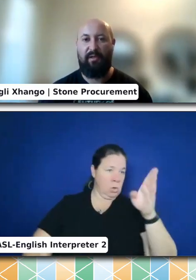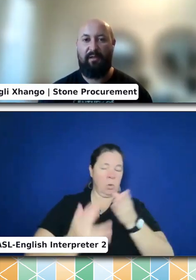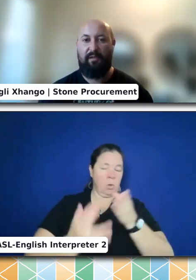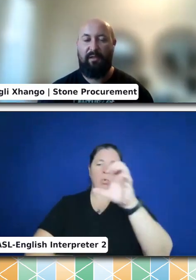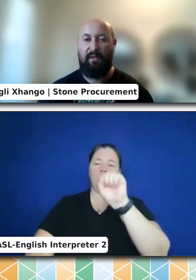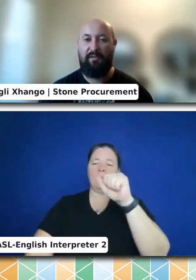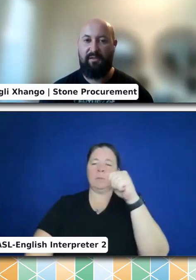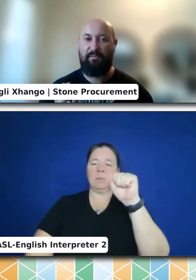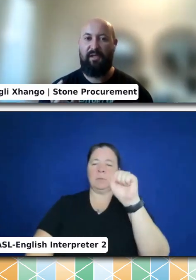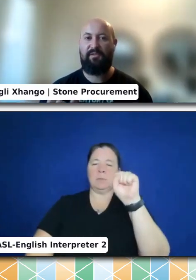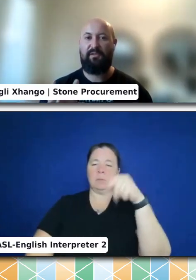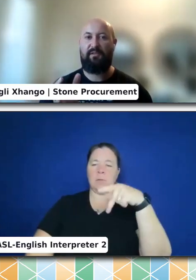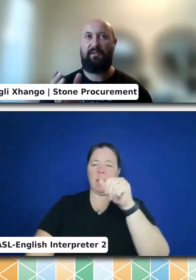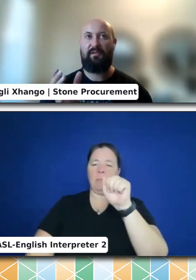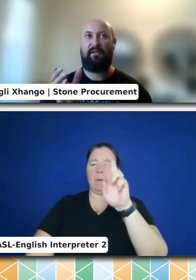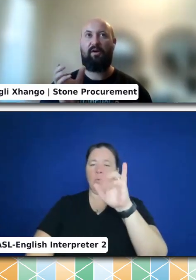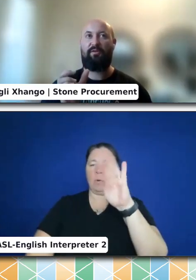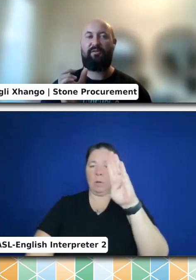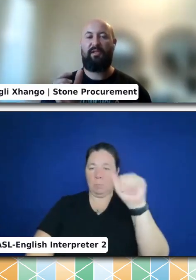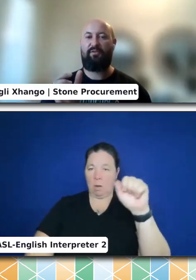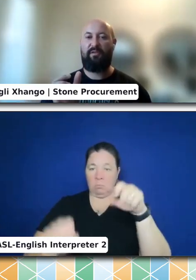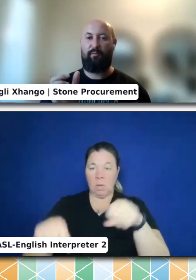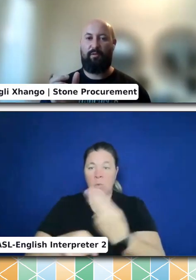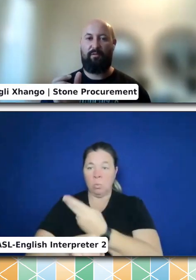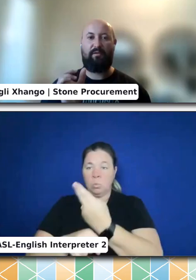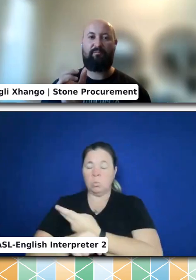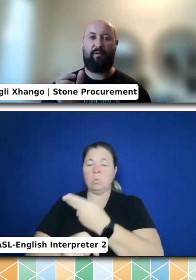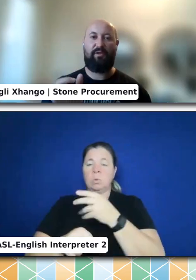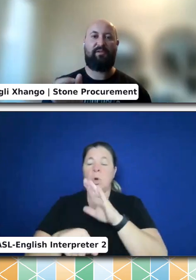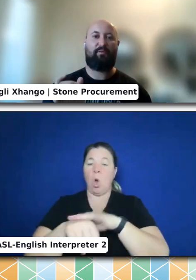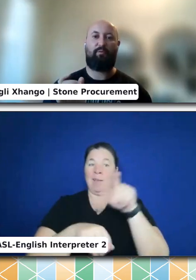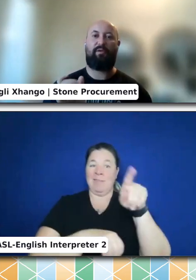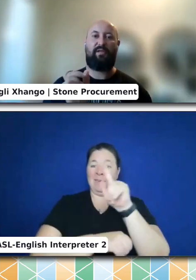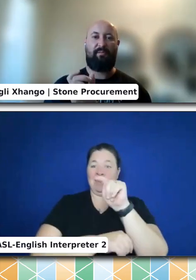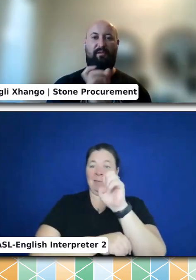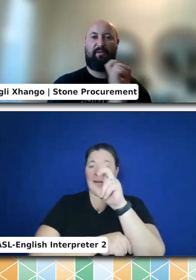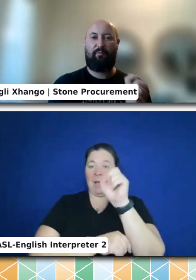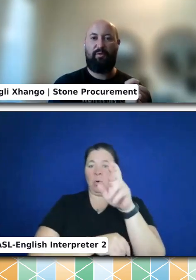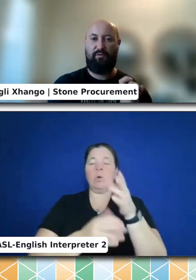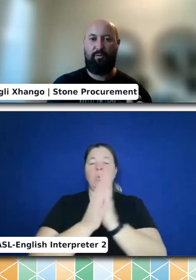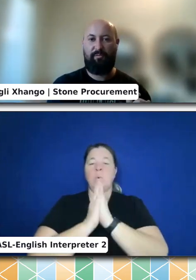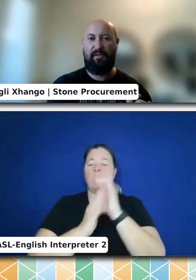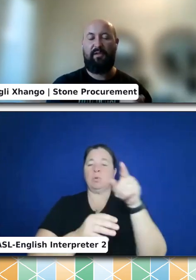Uh, sometimes on the tender, they will request that you email the invoice to them.